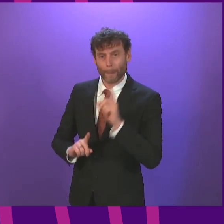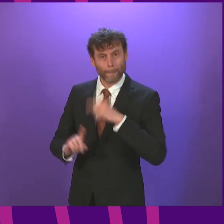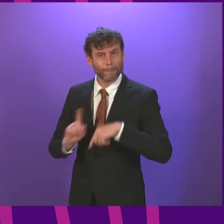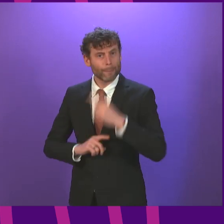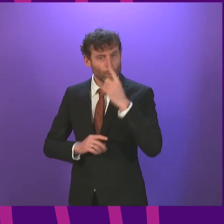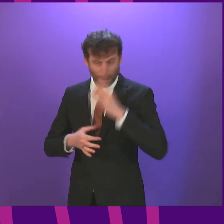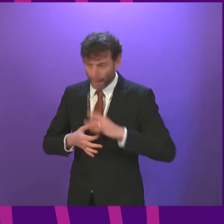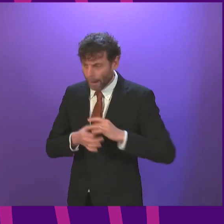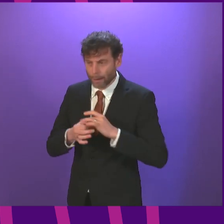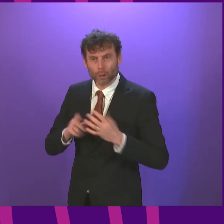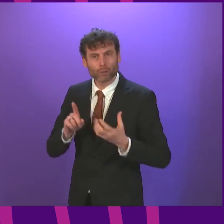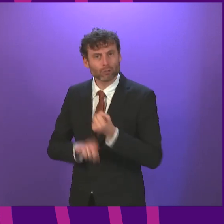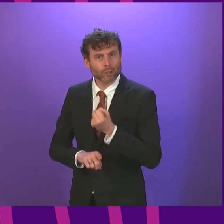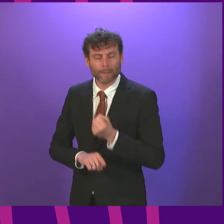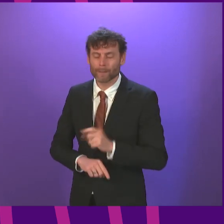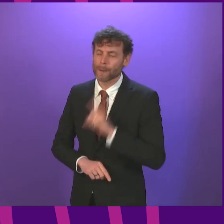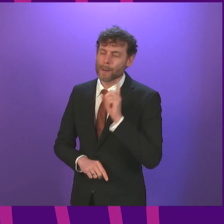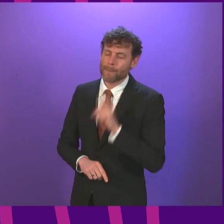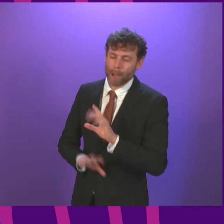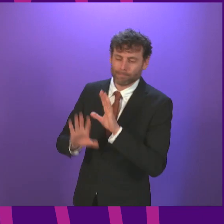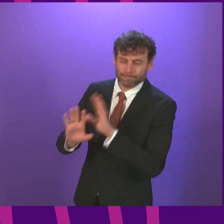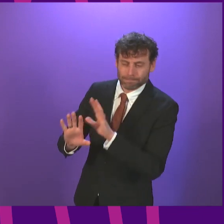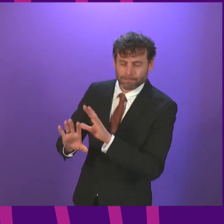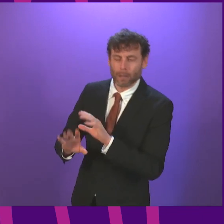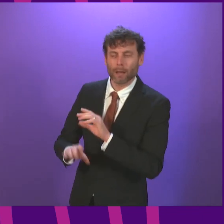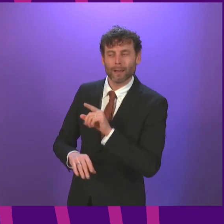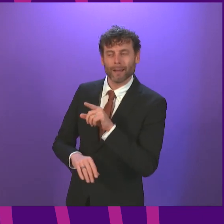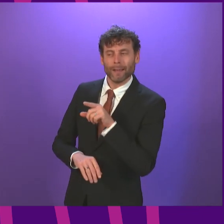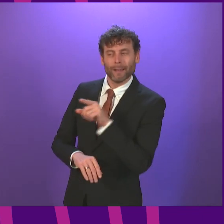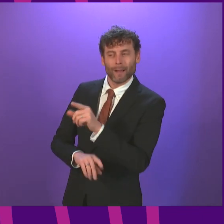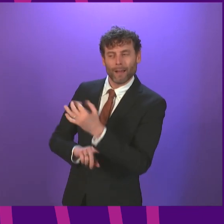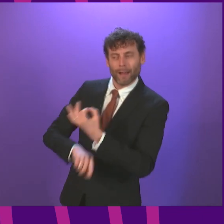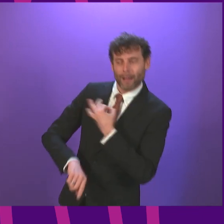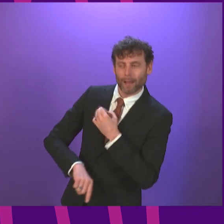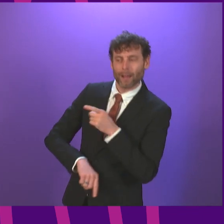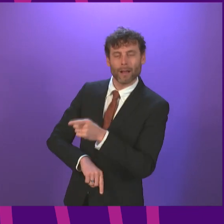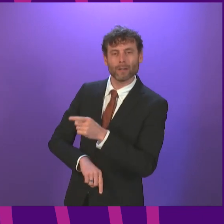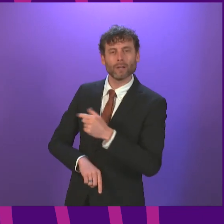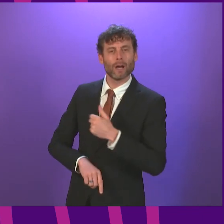agree with Jamie Greene about that. On the second part of Jamie Greene’s question, I will try not to strike a discordant note,